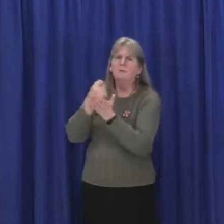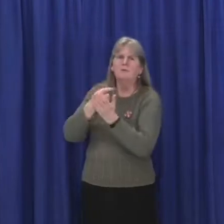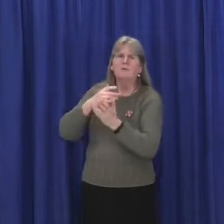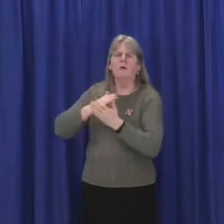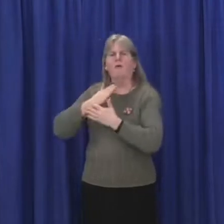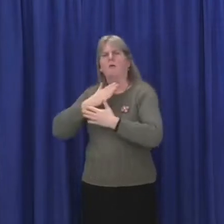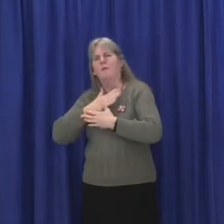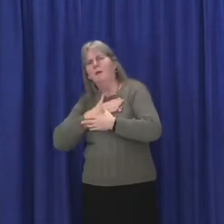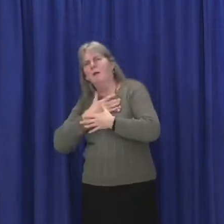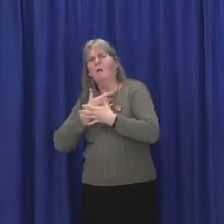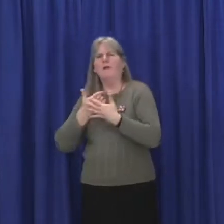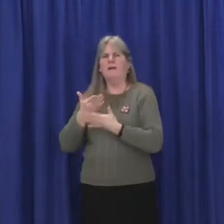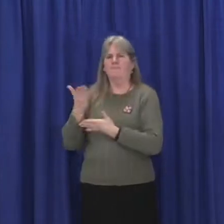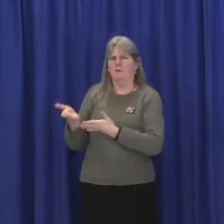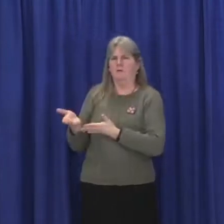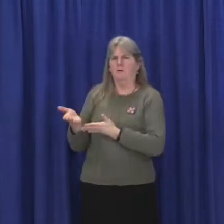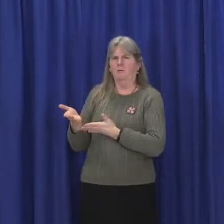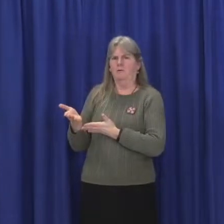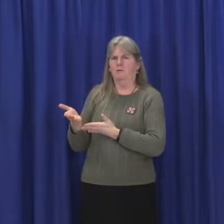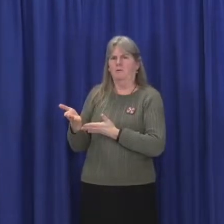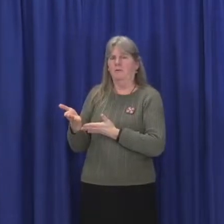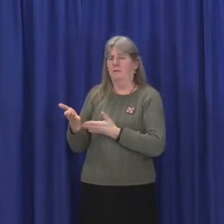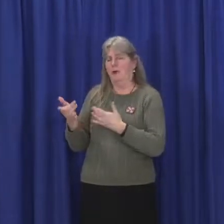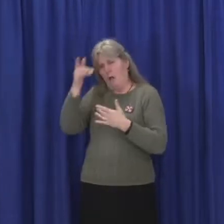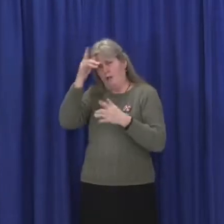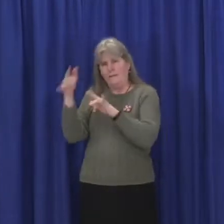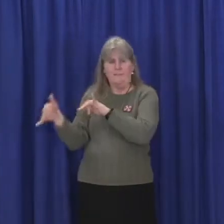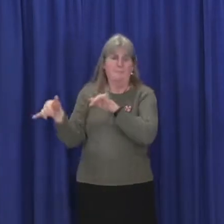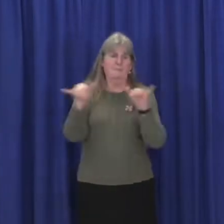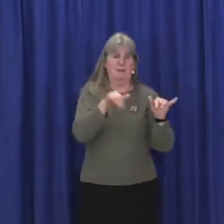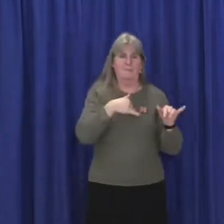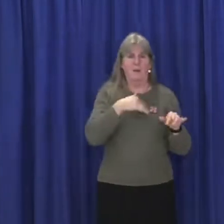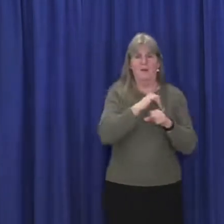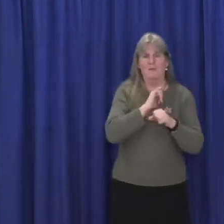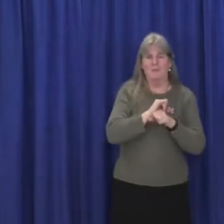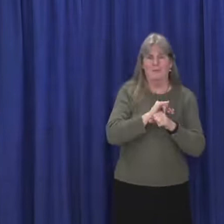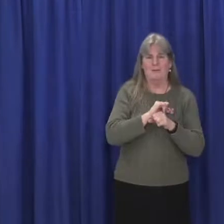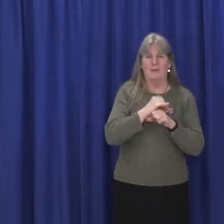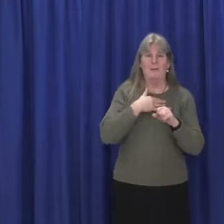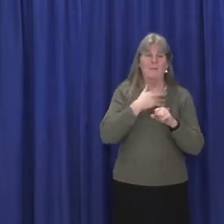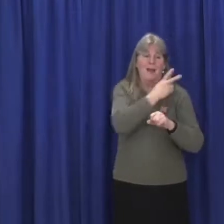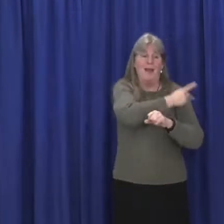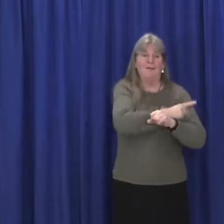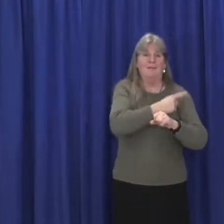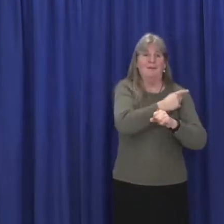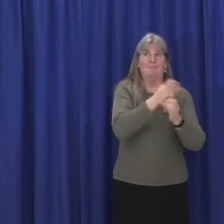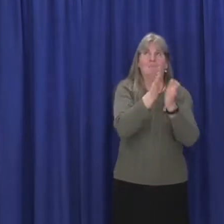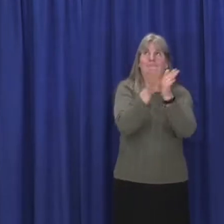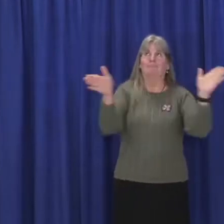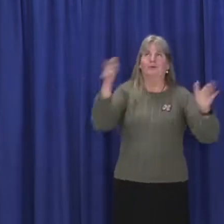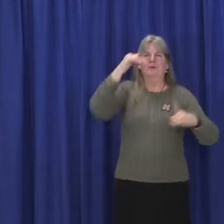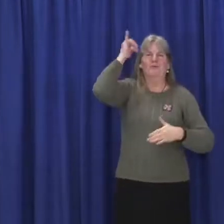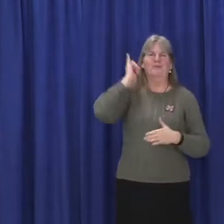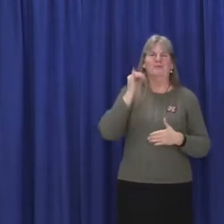or other things. It's very similar in my work, except my patient is the population. So, there's a number of